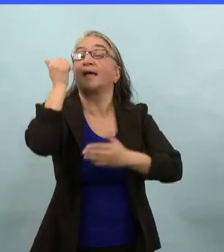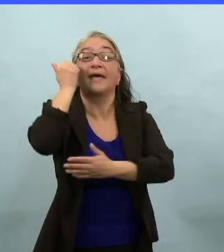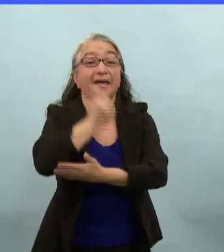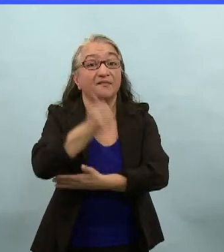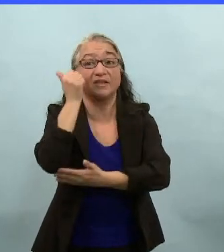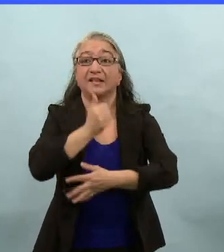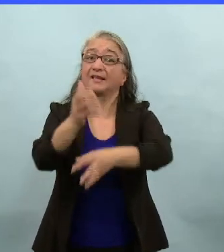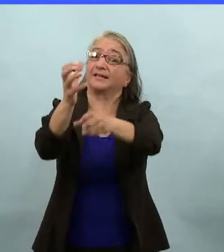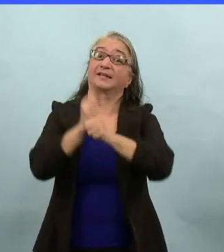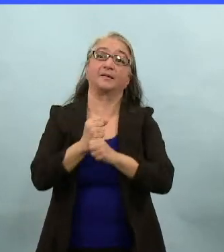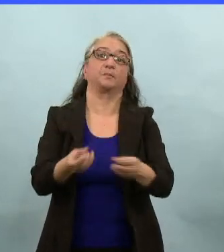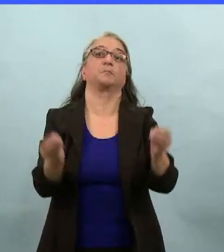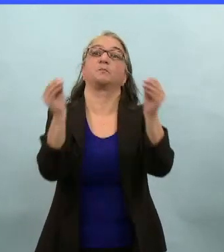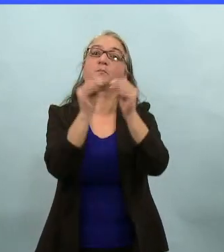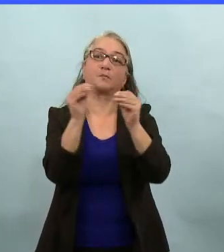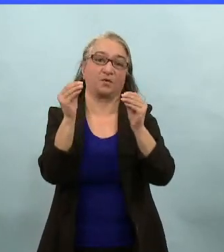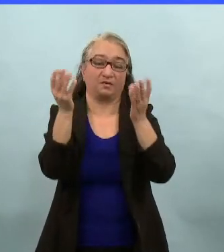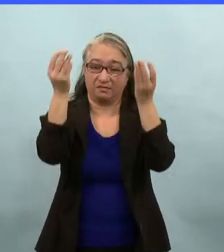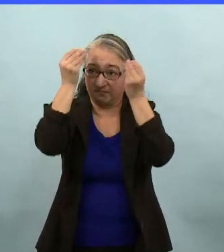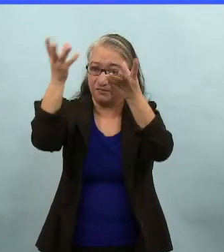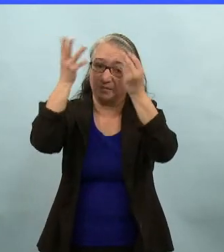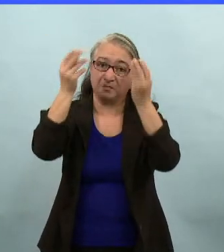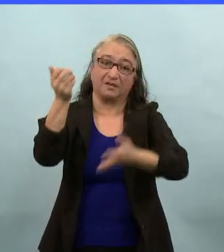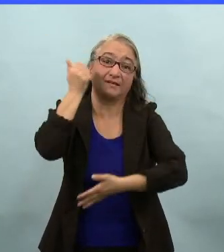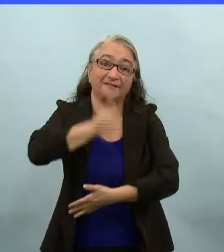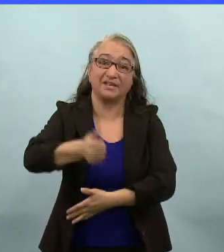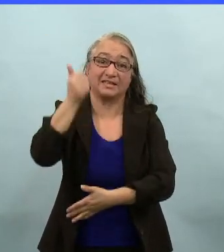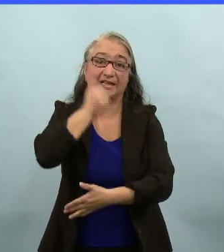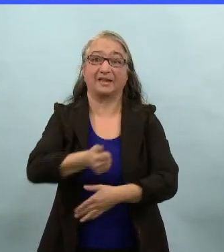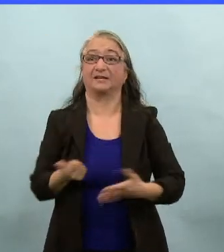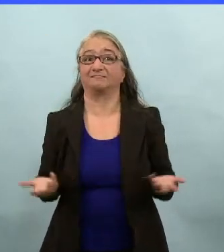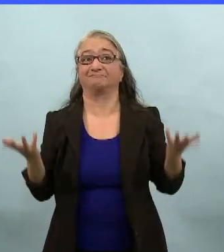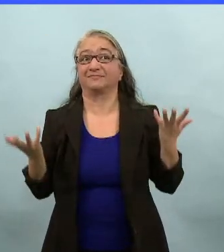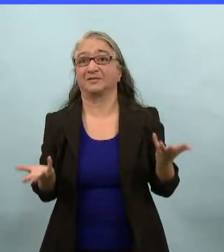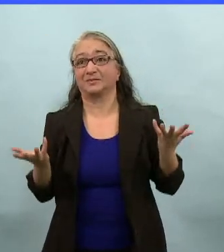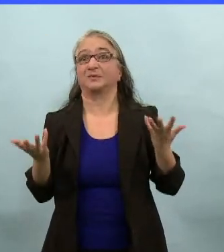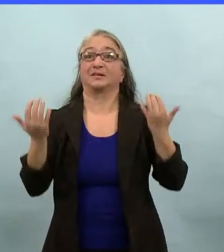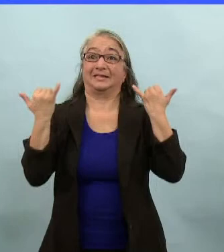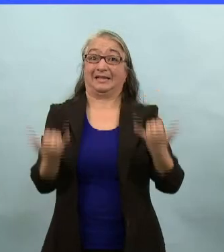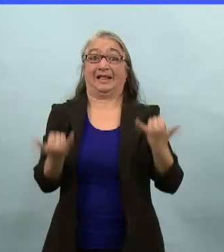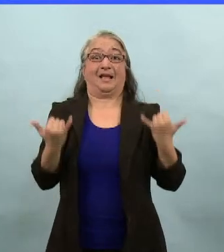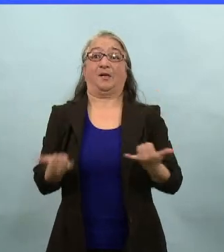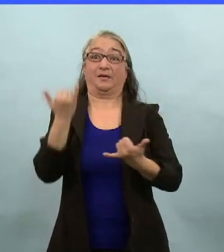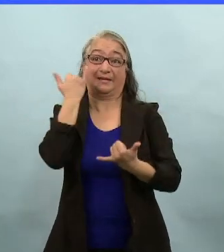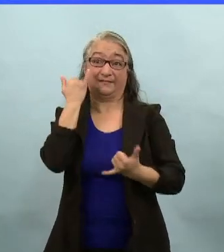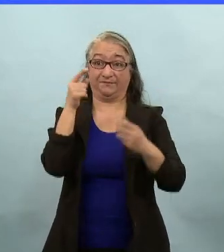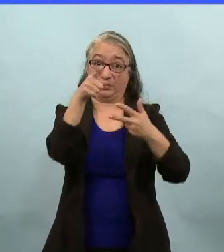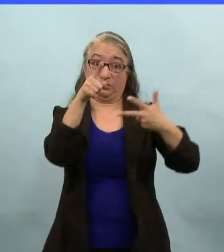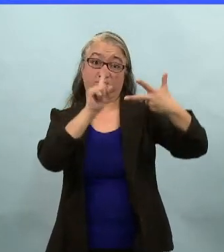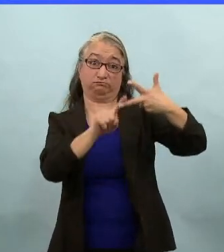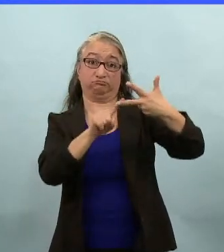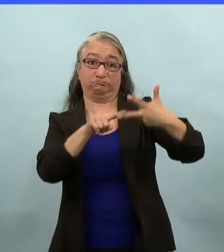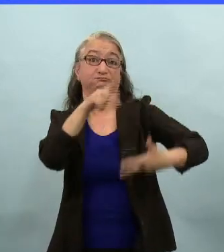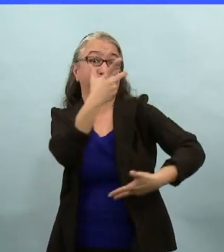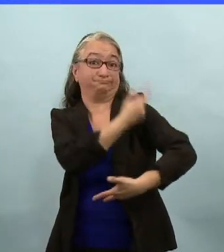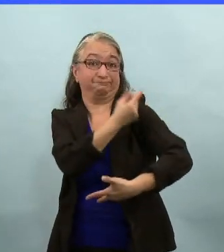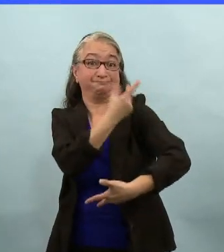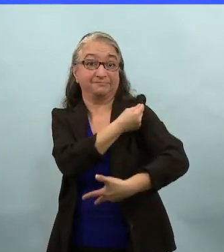we receive information that you know you're 139 times you know less likely to end up in icu if